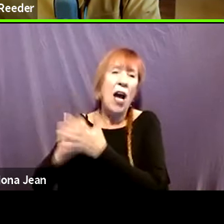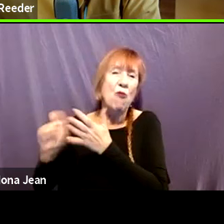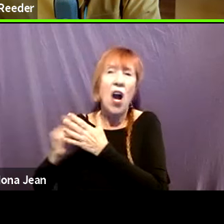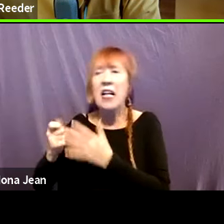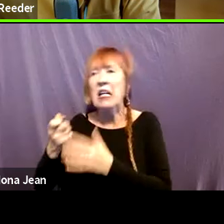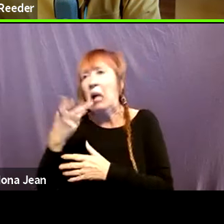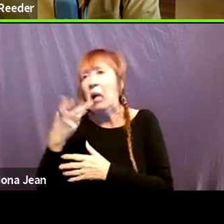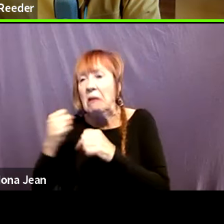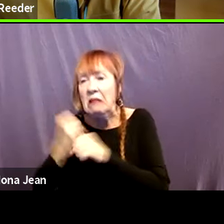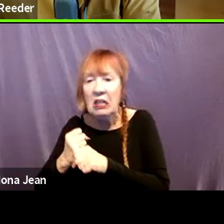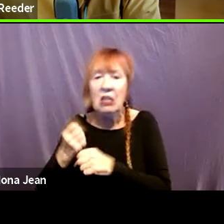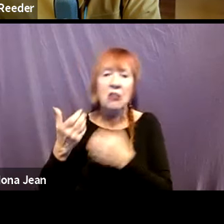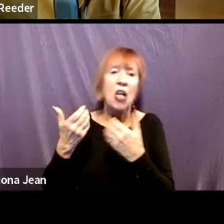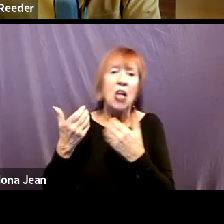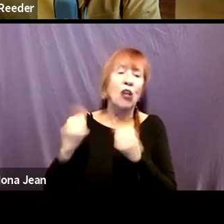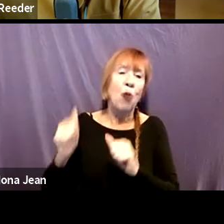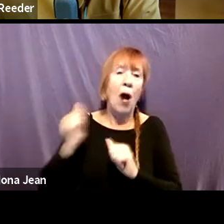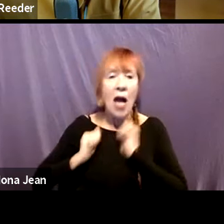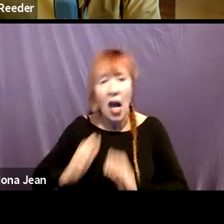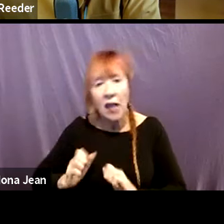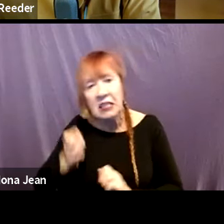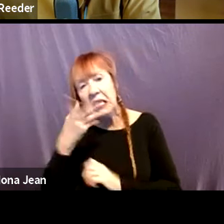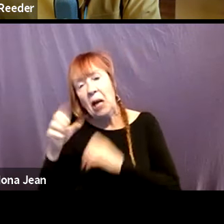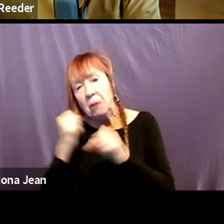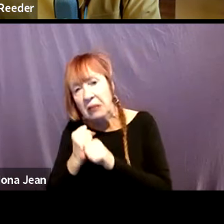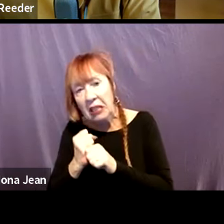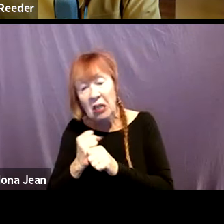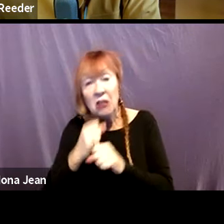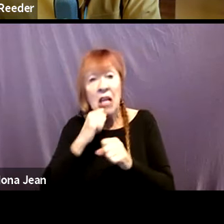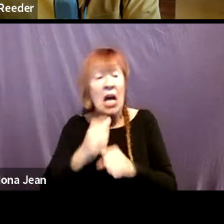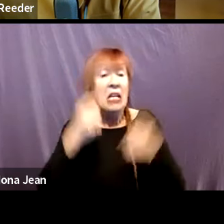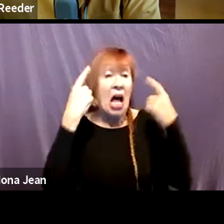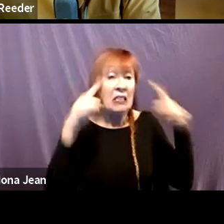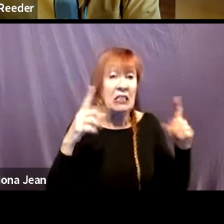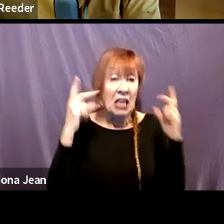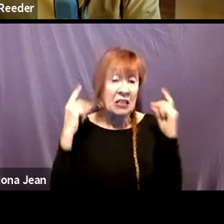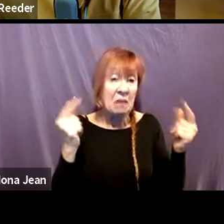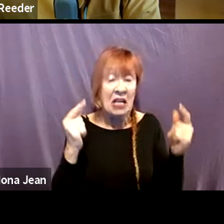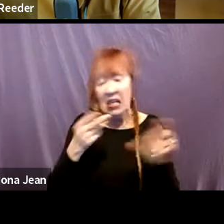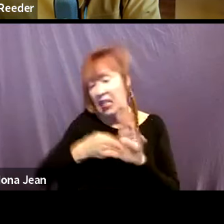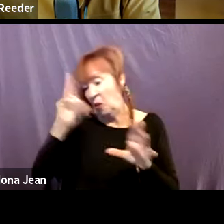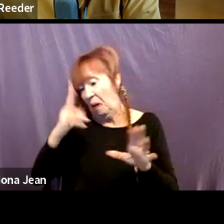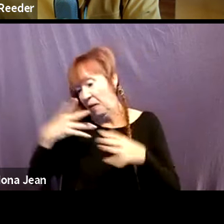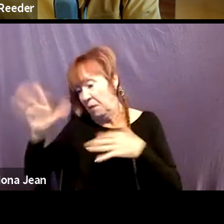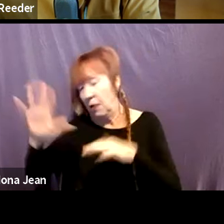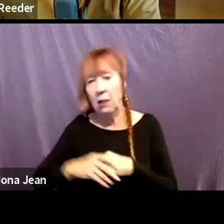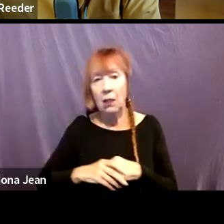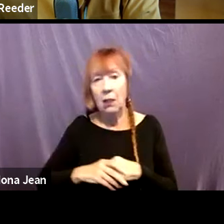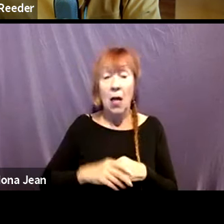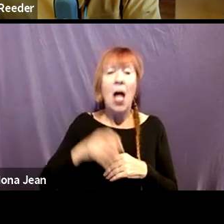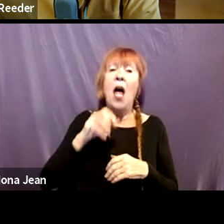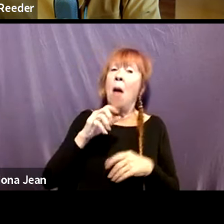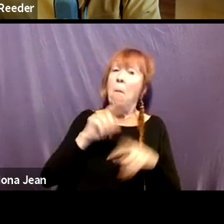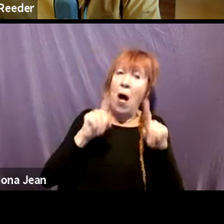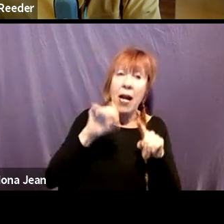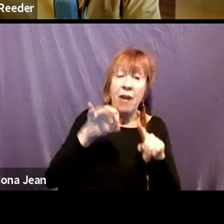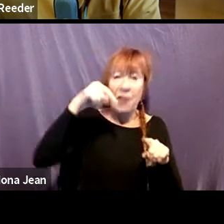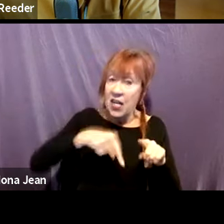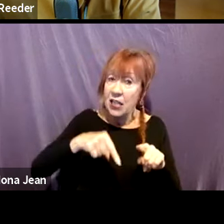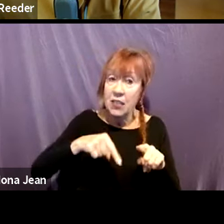and this is what you wanna do with your life, and this is your plan A, stick with it, and you will find a way to get your stuff done.